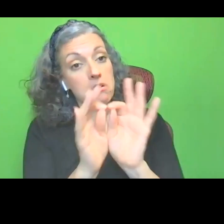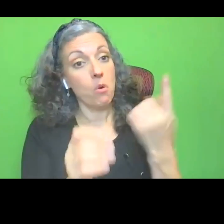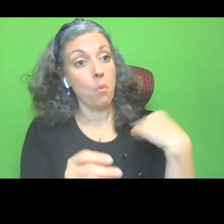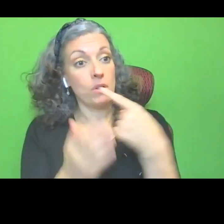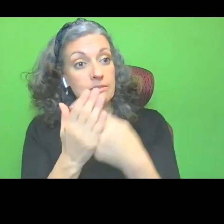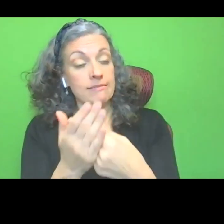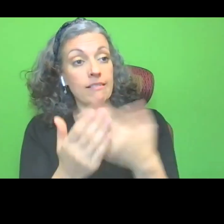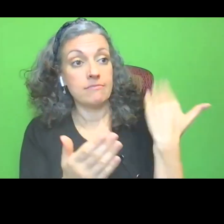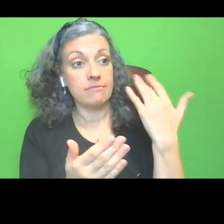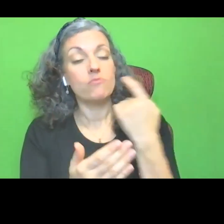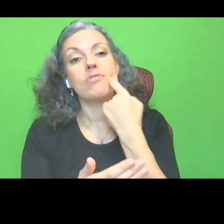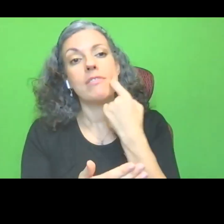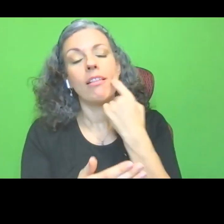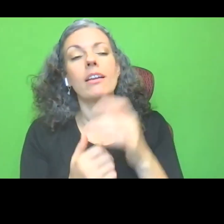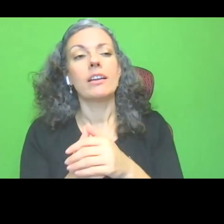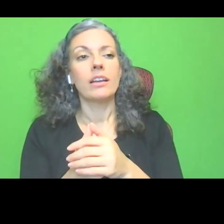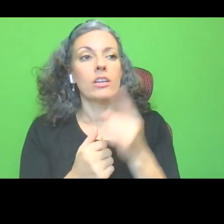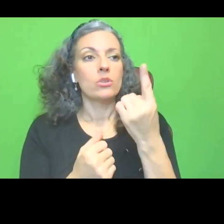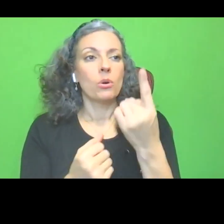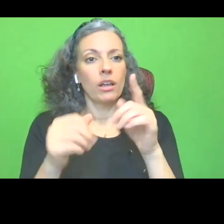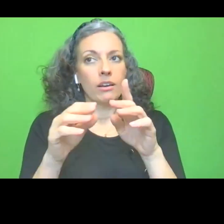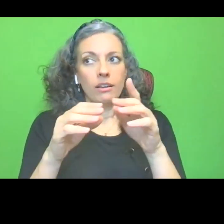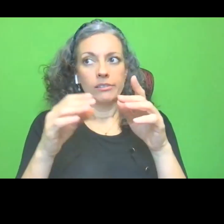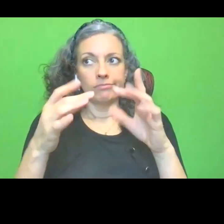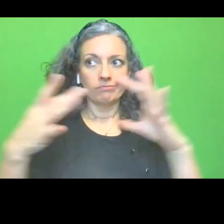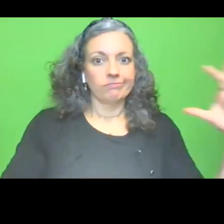about how that's one of the big gaps that organizations have, that don't have disabled